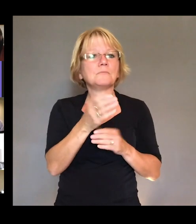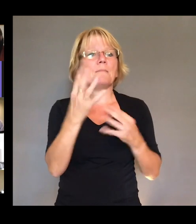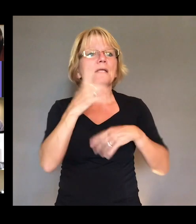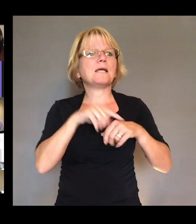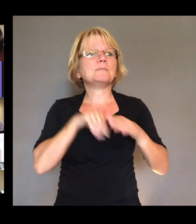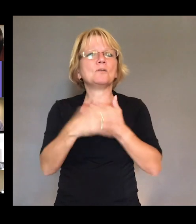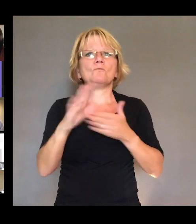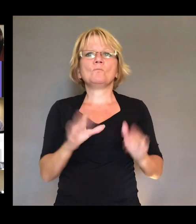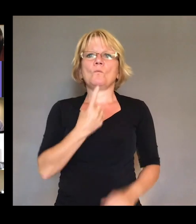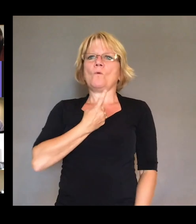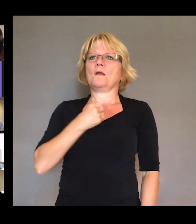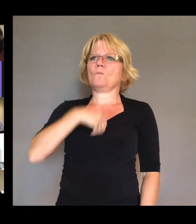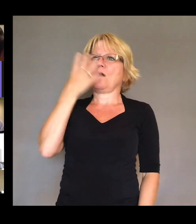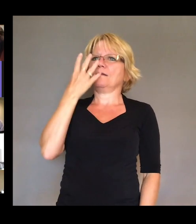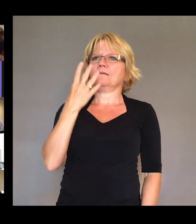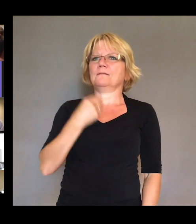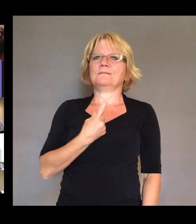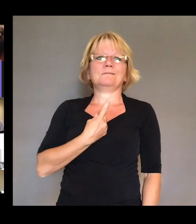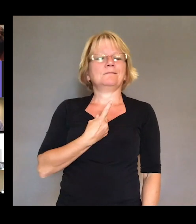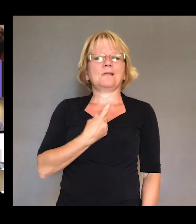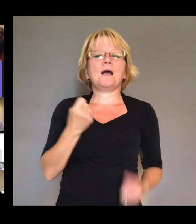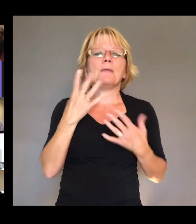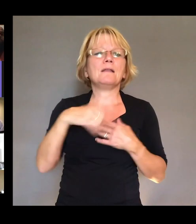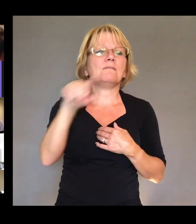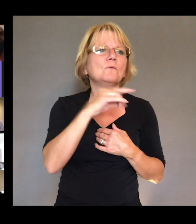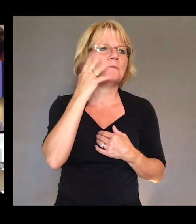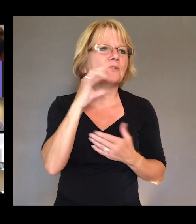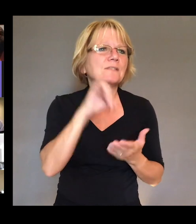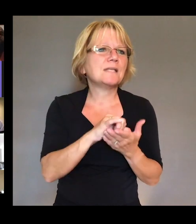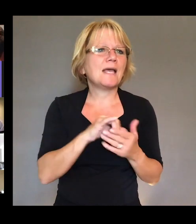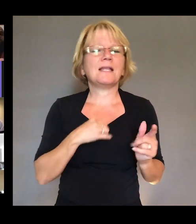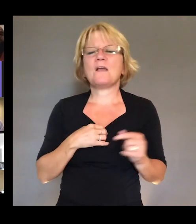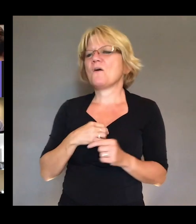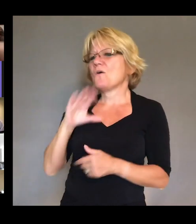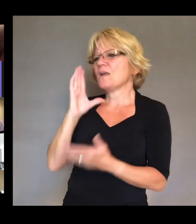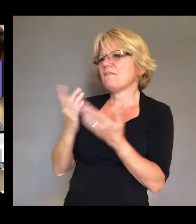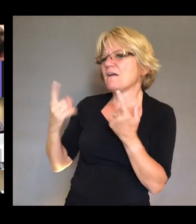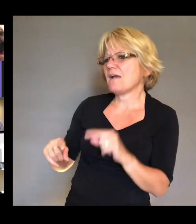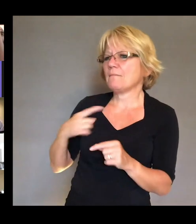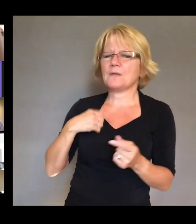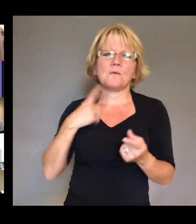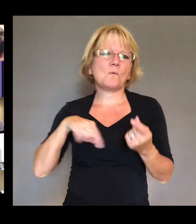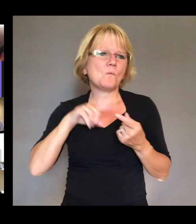have you been the only white person in the room? And there were a lot of comments saying, you know, there probably never happens. When does it happen?